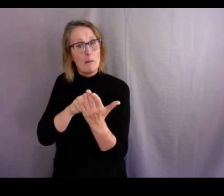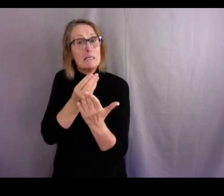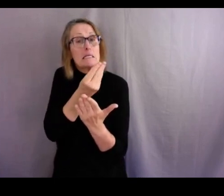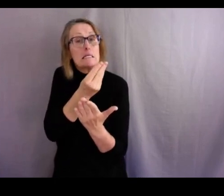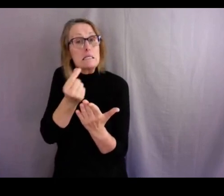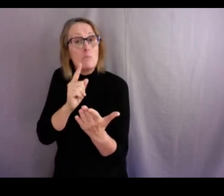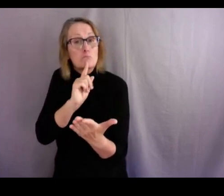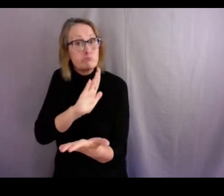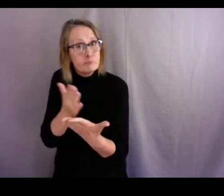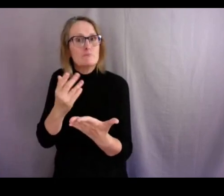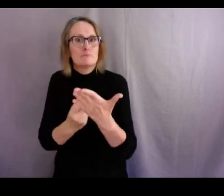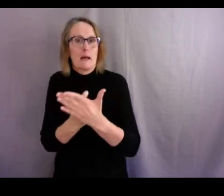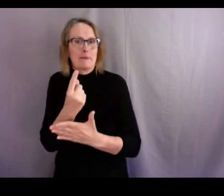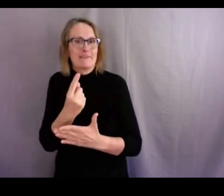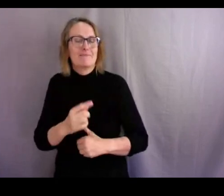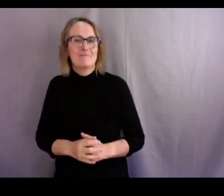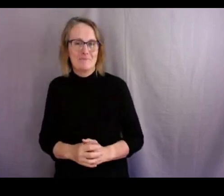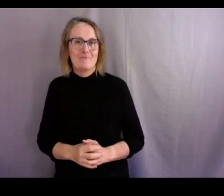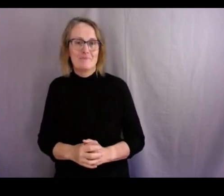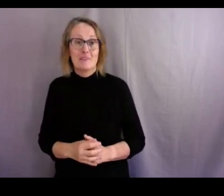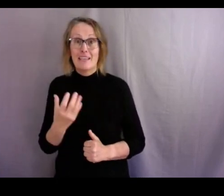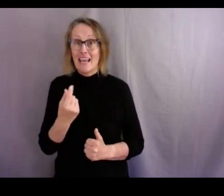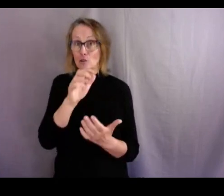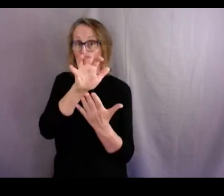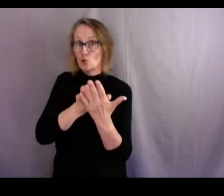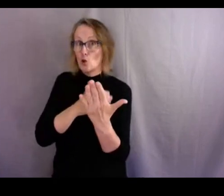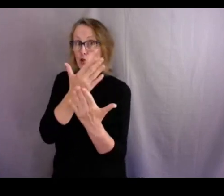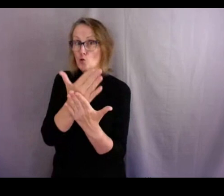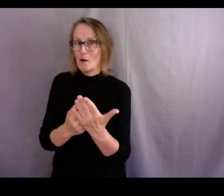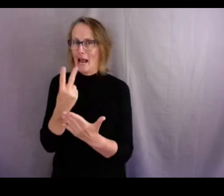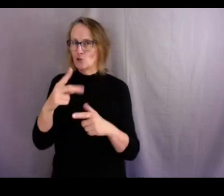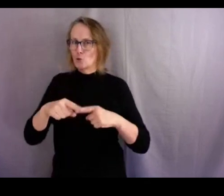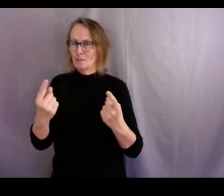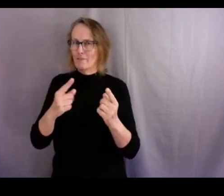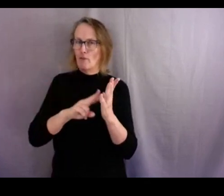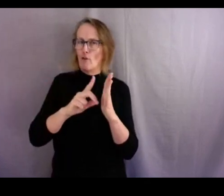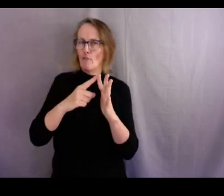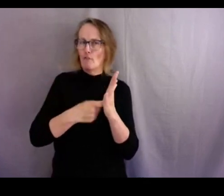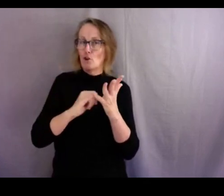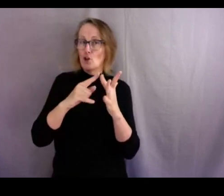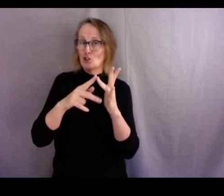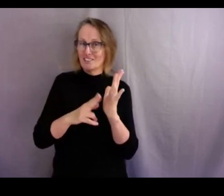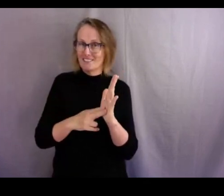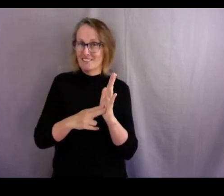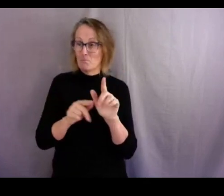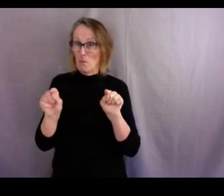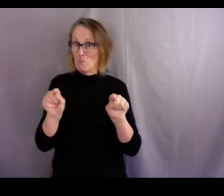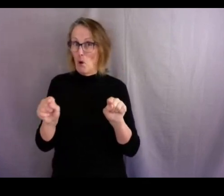He has two versions of a story here, which agree about one point. The woman comes into his house, is curious,